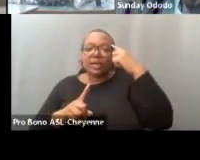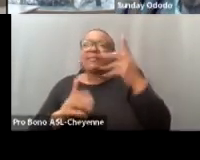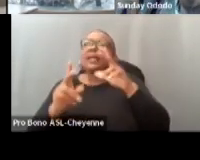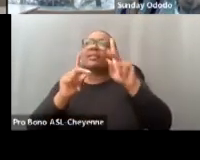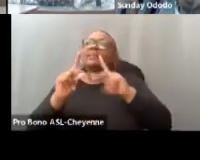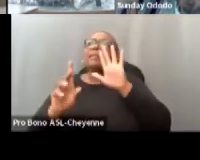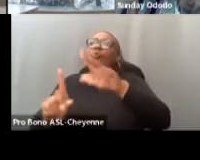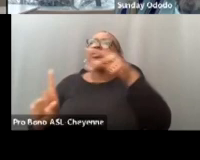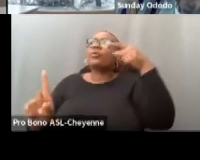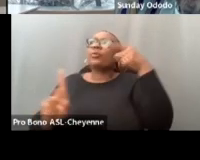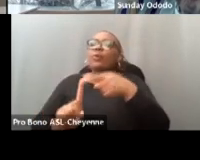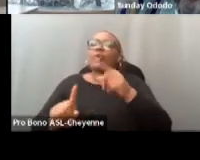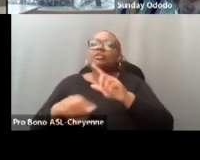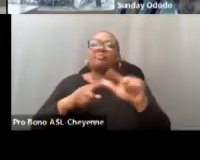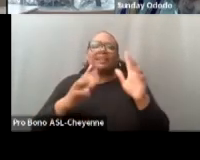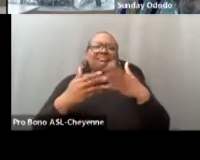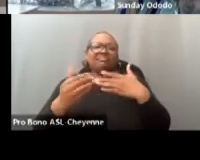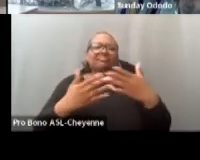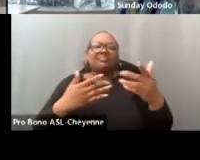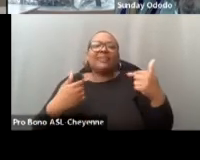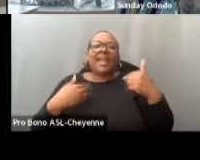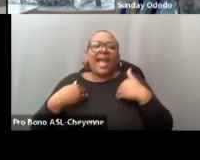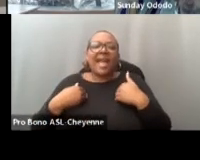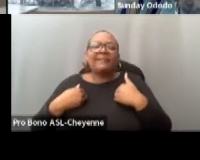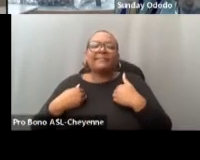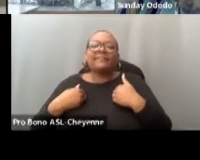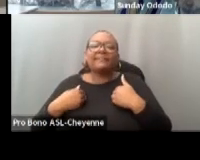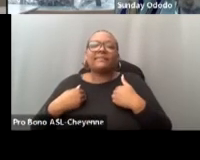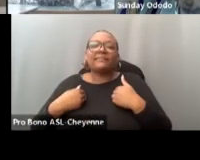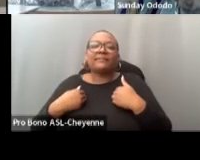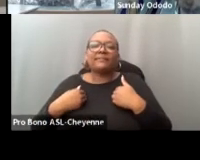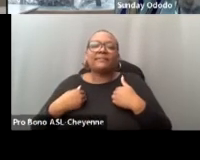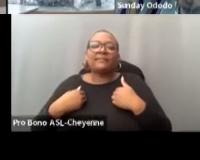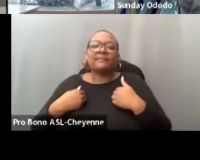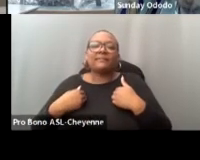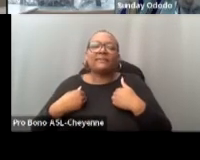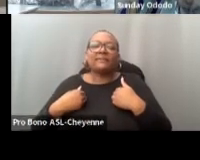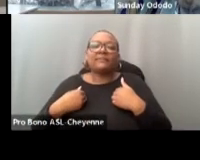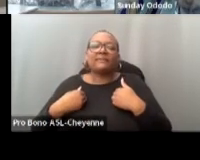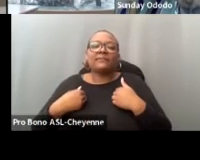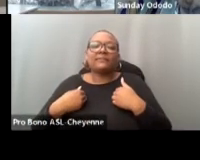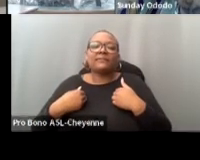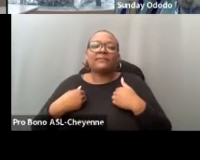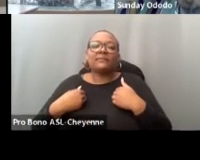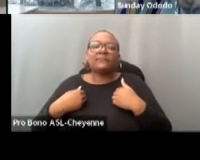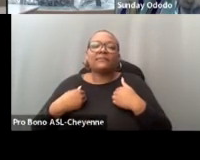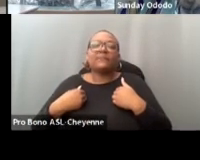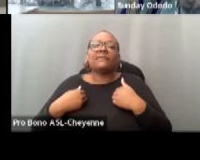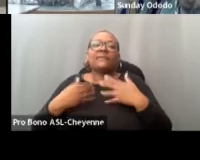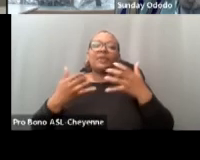but regardless of that, the part of this is that, (drowned out by people in background) we're studying narratives.